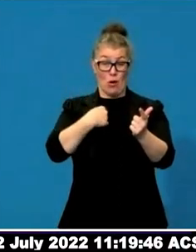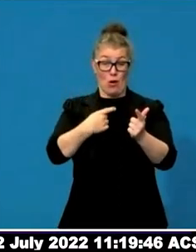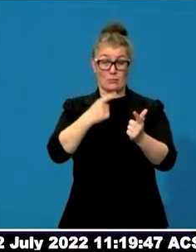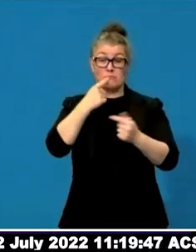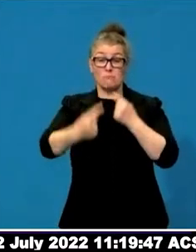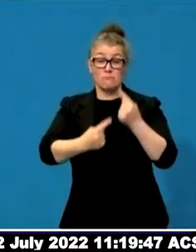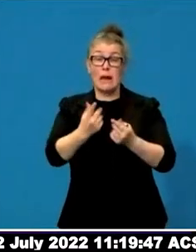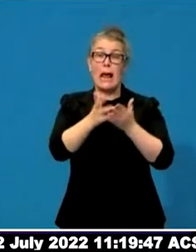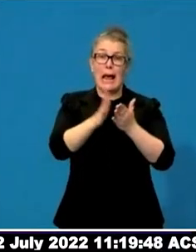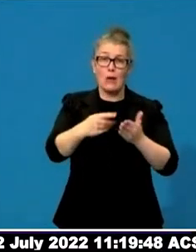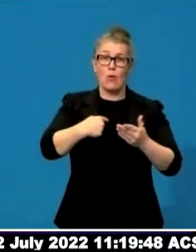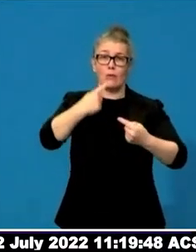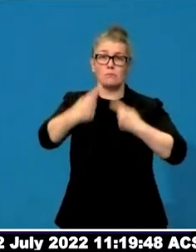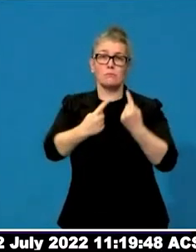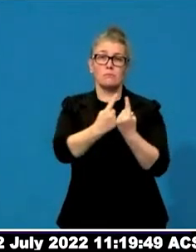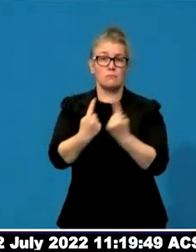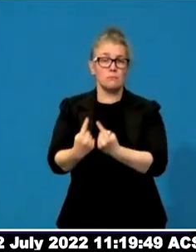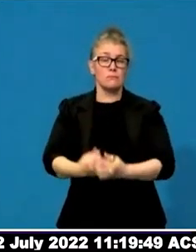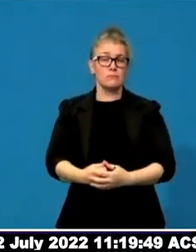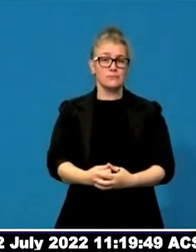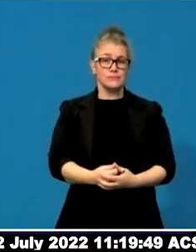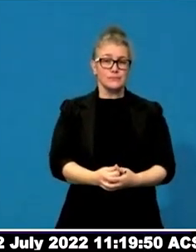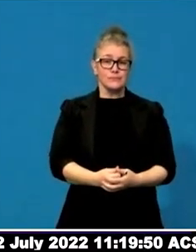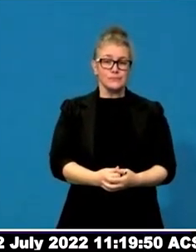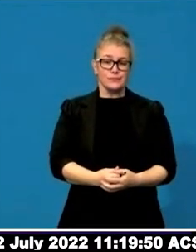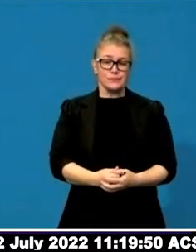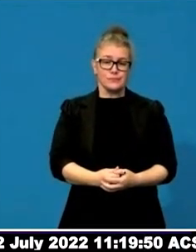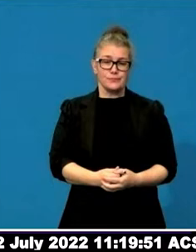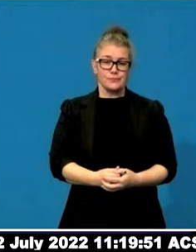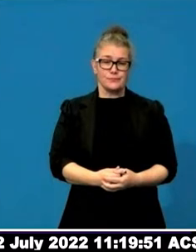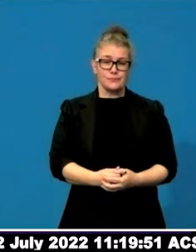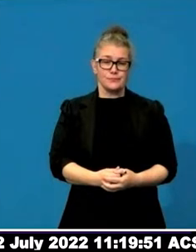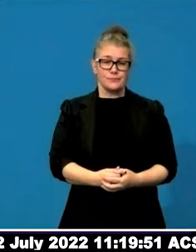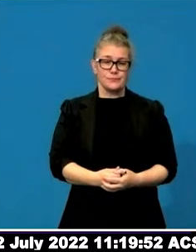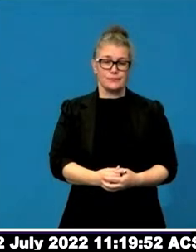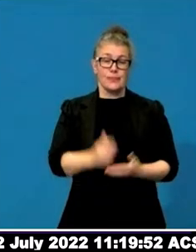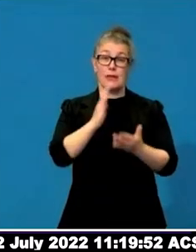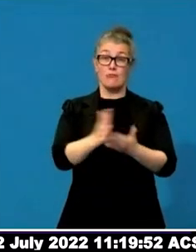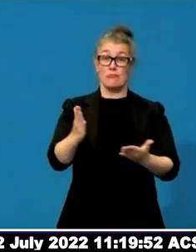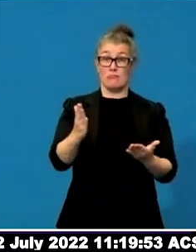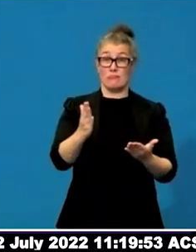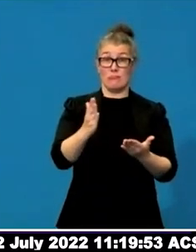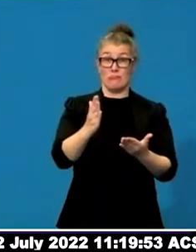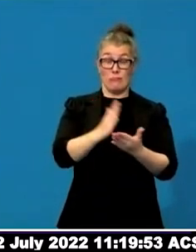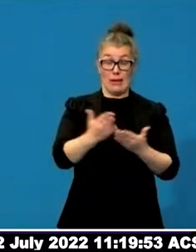The reality is that, you know, I'm not a First Nations Australian,